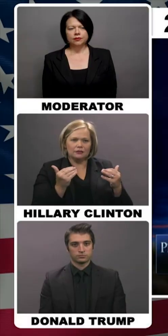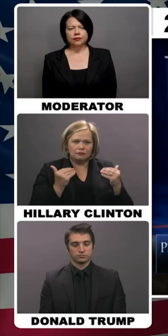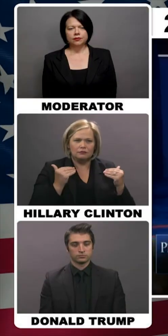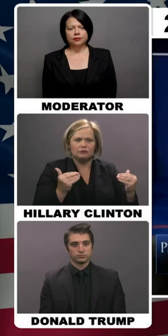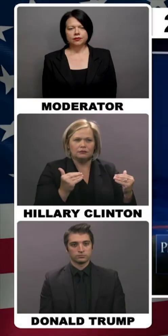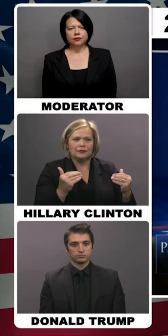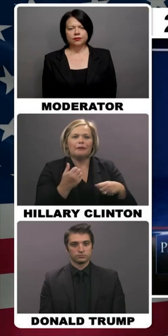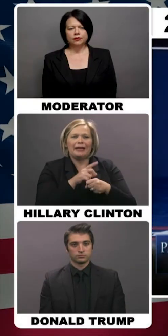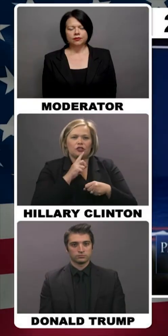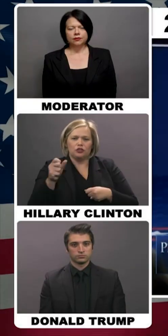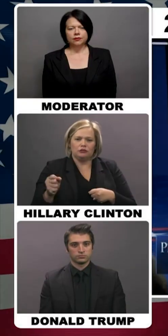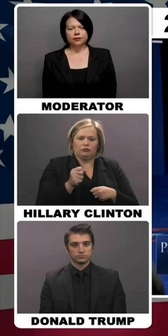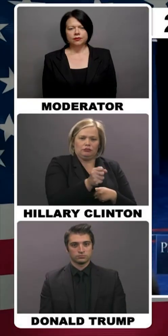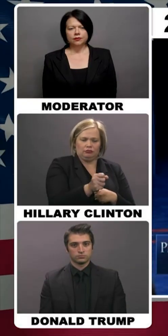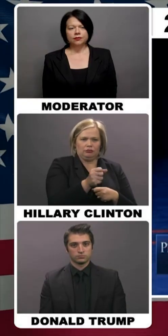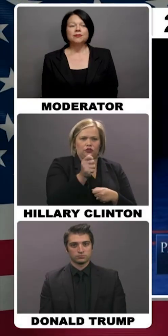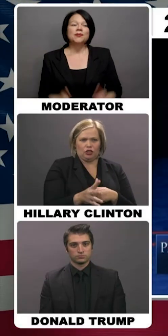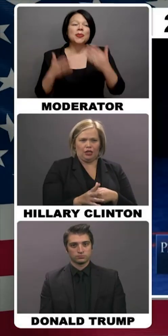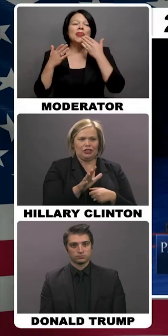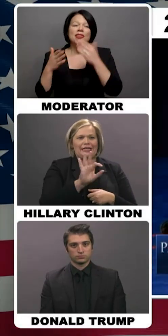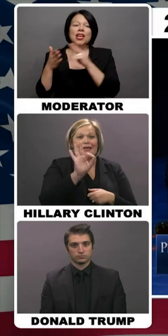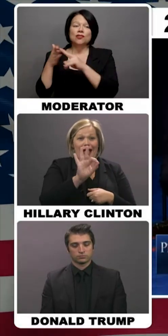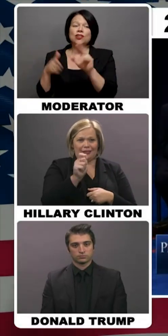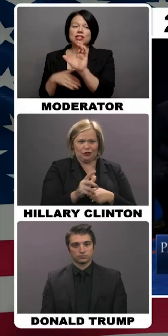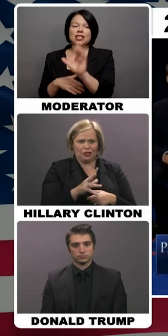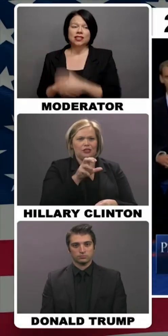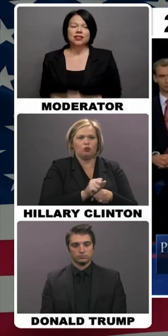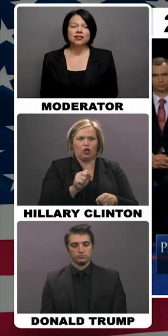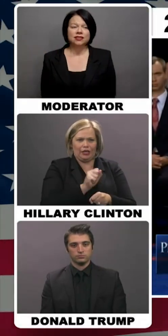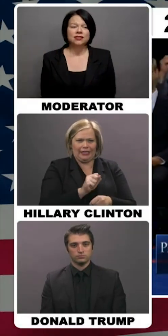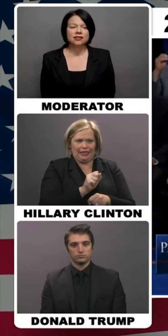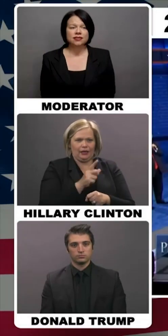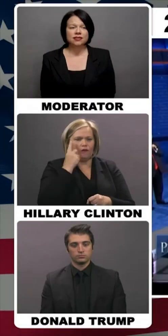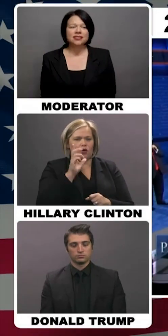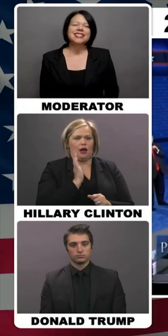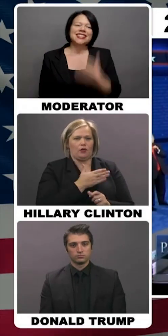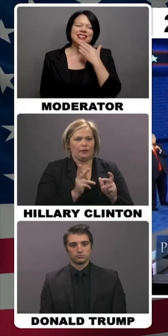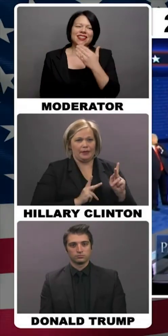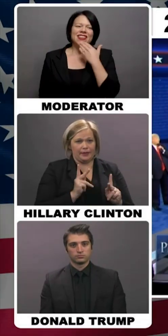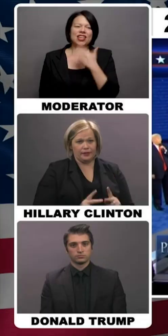that we have nine justices. Thank you Secretary Clinton, to work on behalf of our people. Thank You Your're out of time. Mr. Trump.